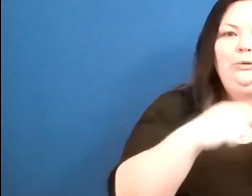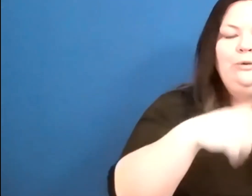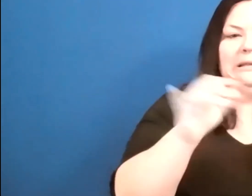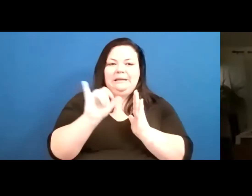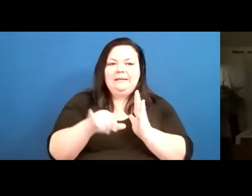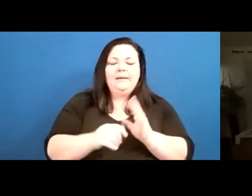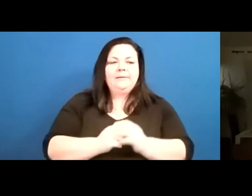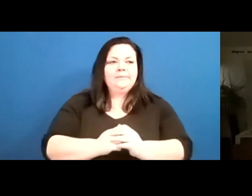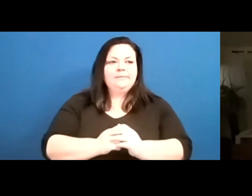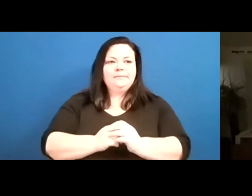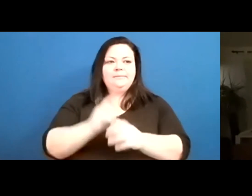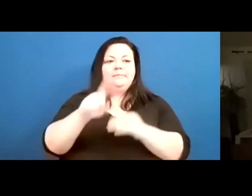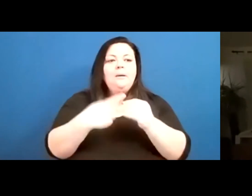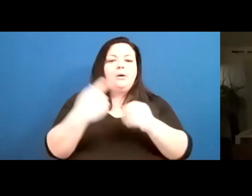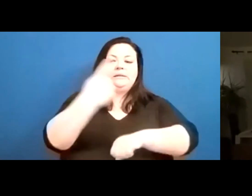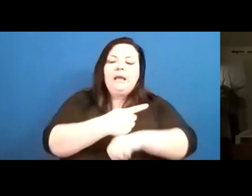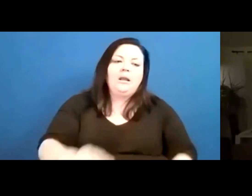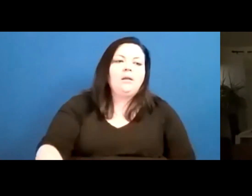on a day that's, you know, for better or worse,